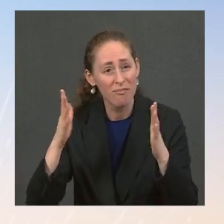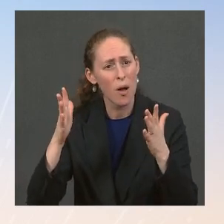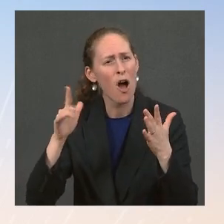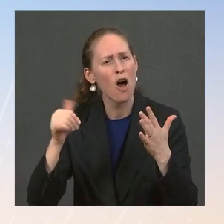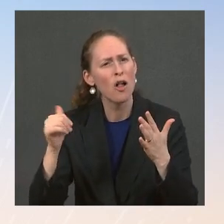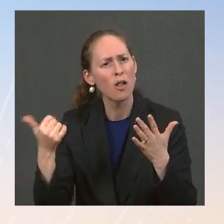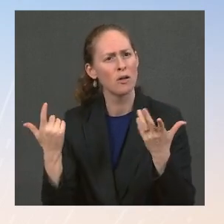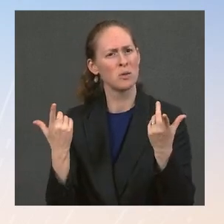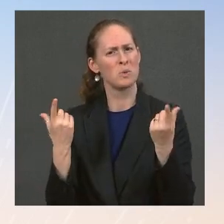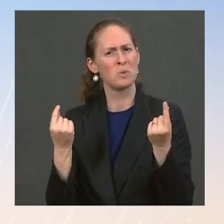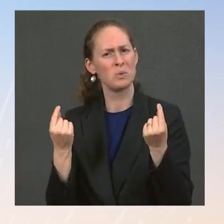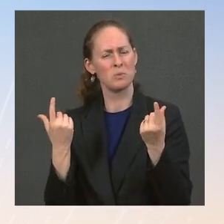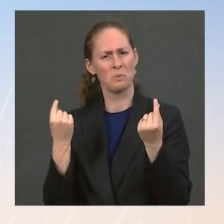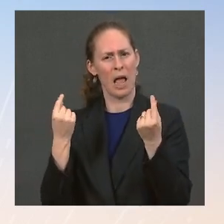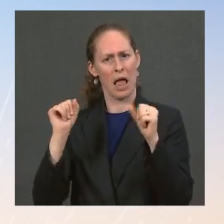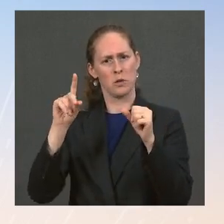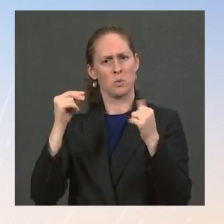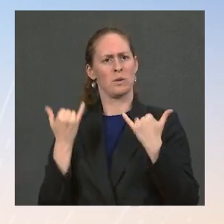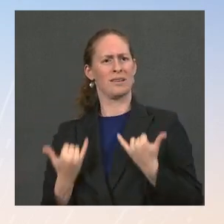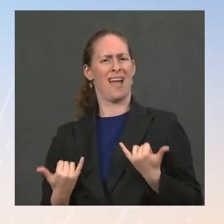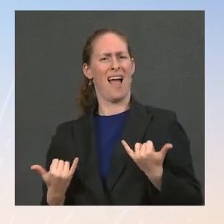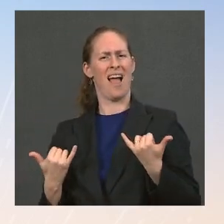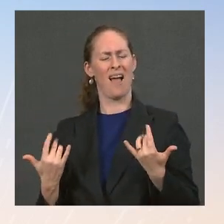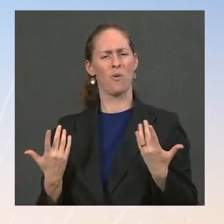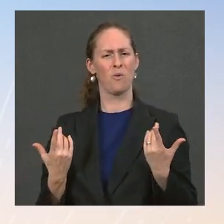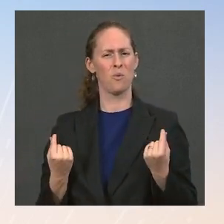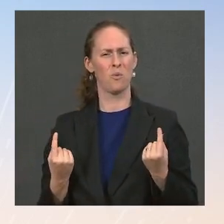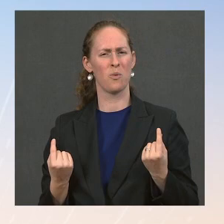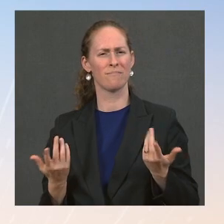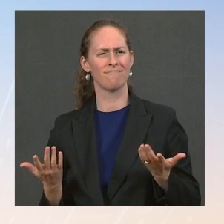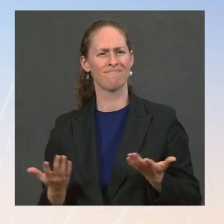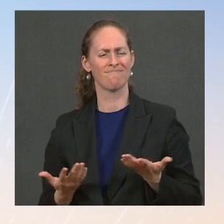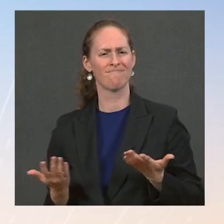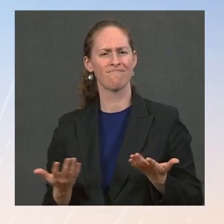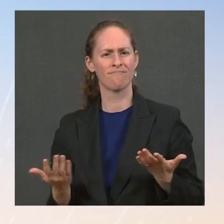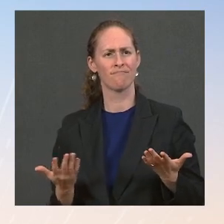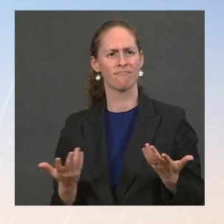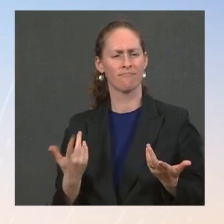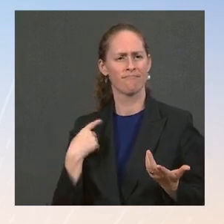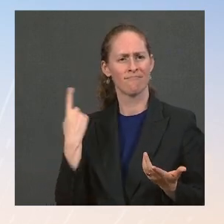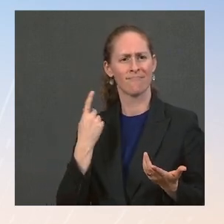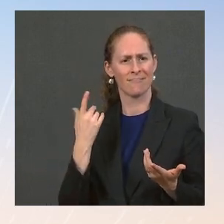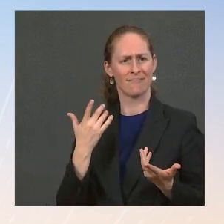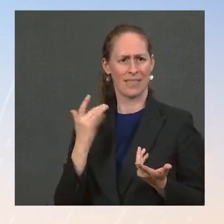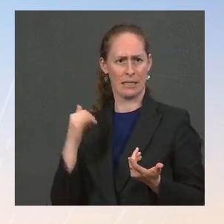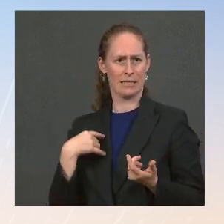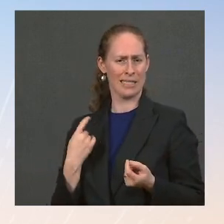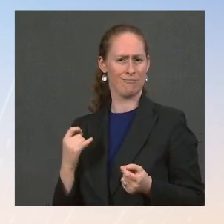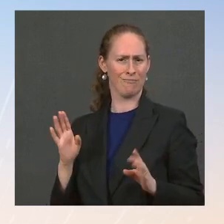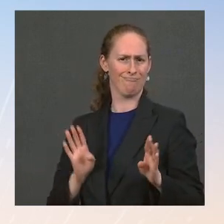And is he starting to get -- is the President starting to get increasingly concerned, perhaps, that this is now starting to actually eat into people's paychecks?